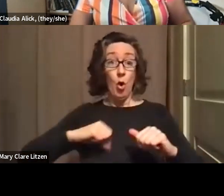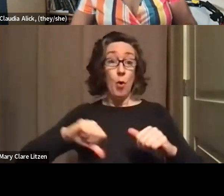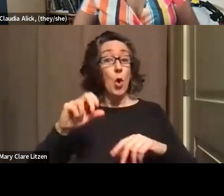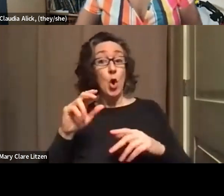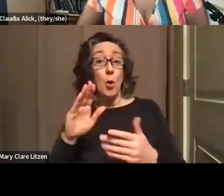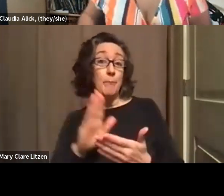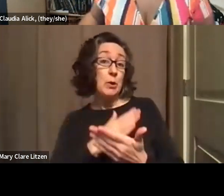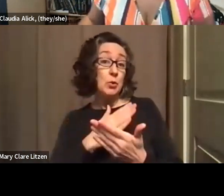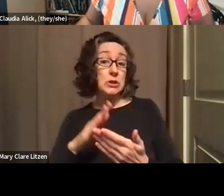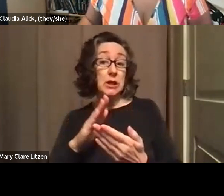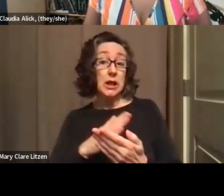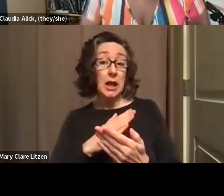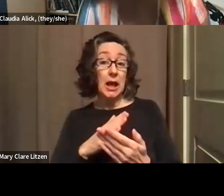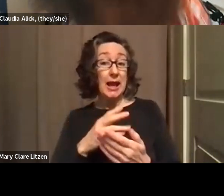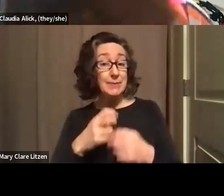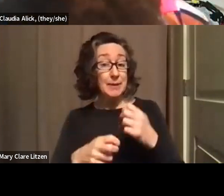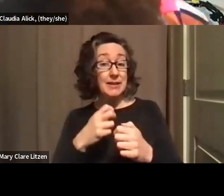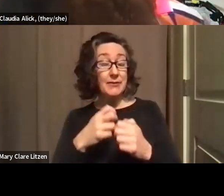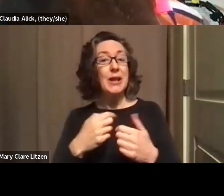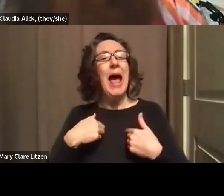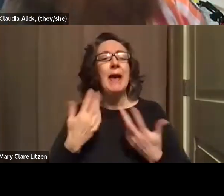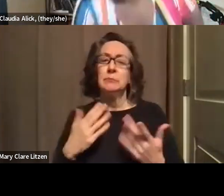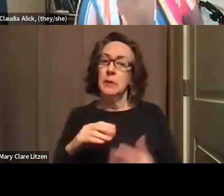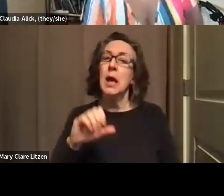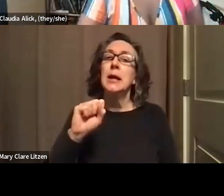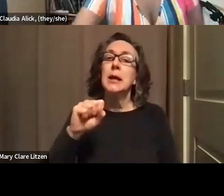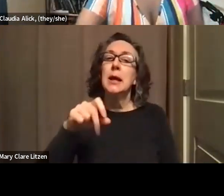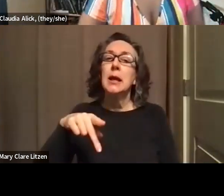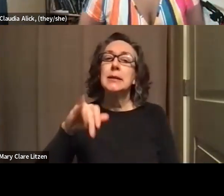So I have a spinal cord injury.